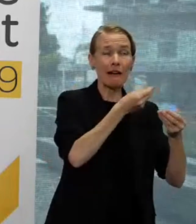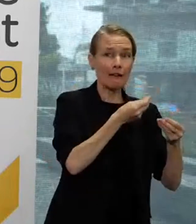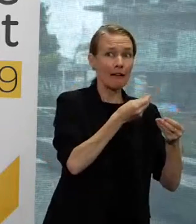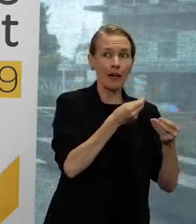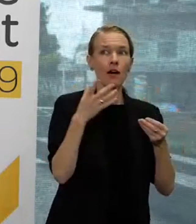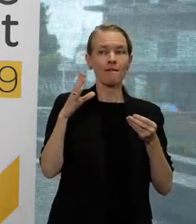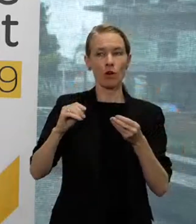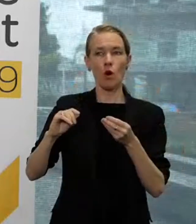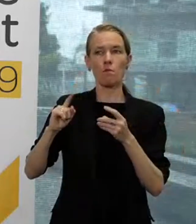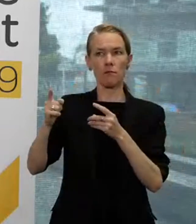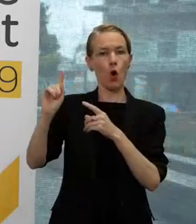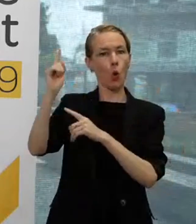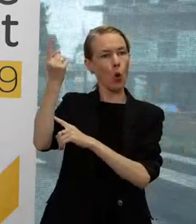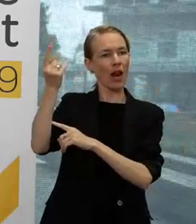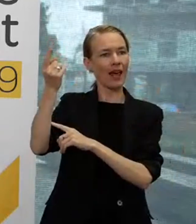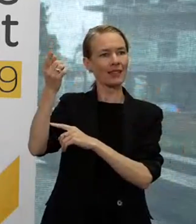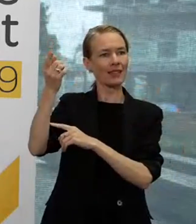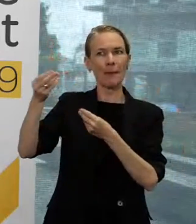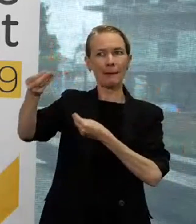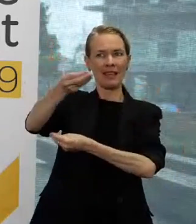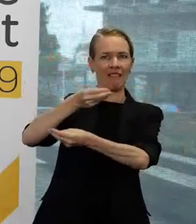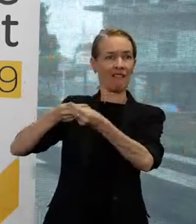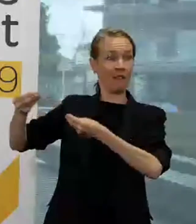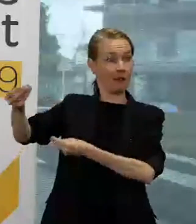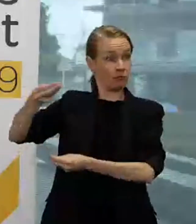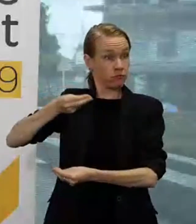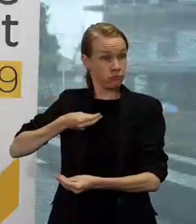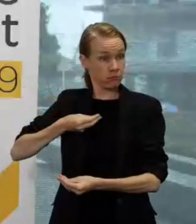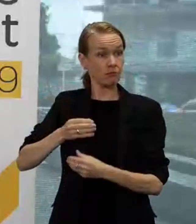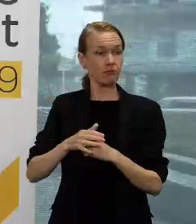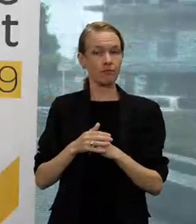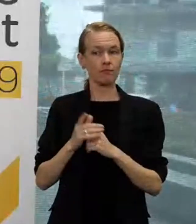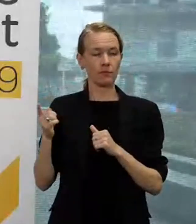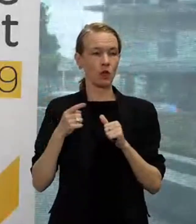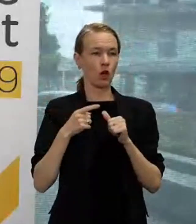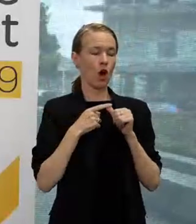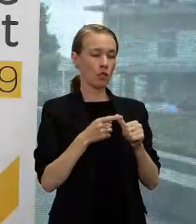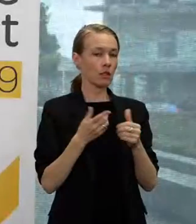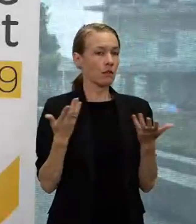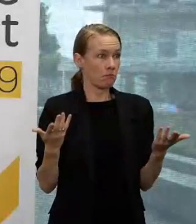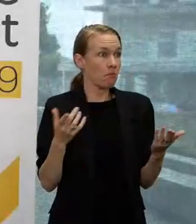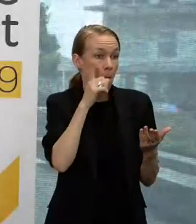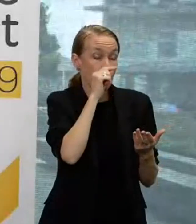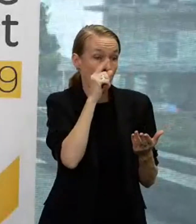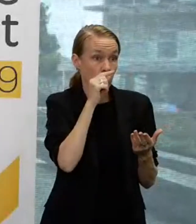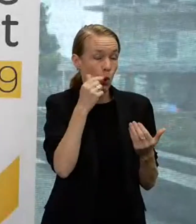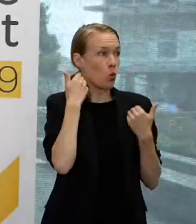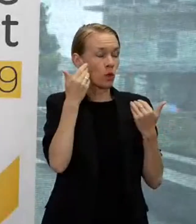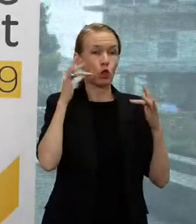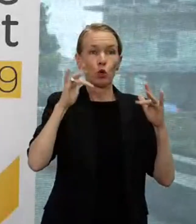and we're keeping an open mind about this, but on the face of it, there's a very good explanation for it,